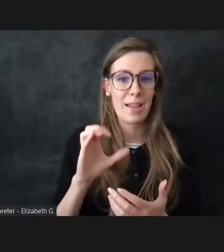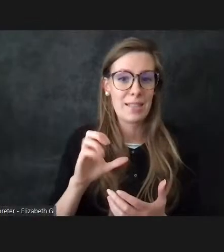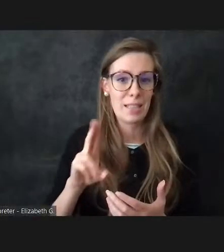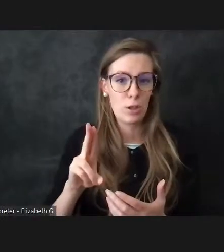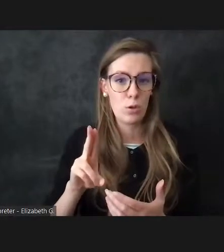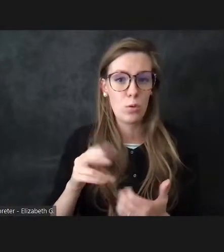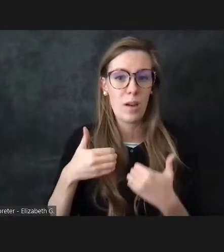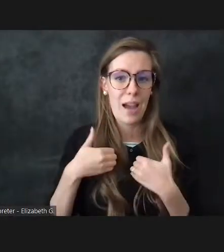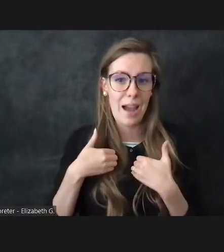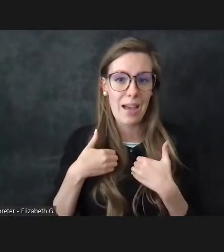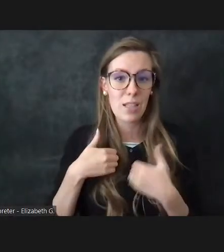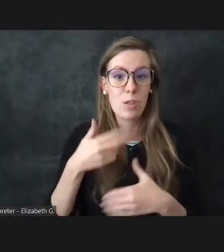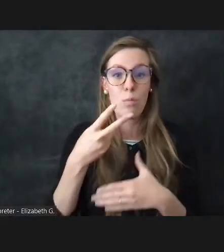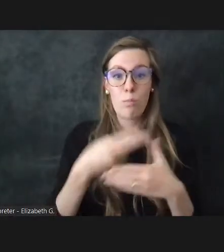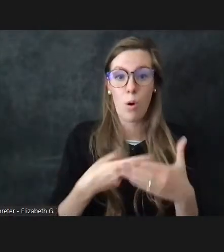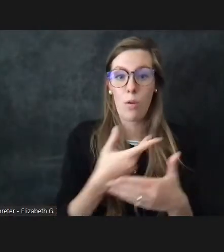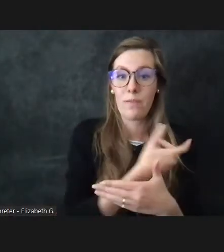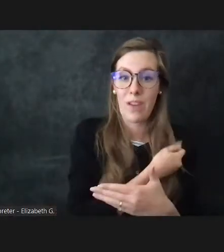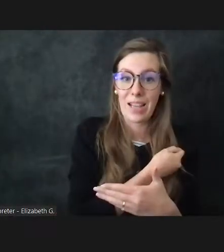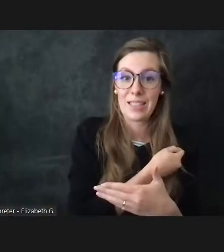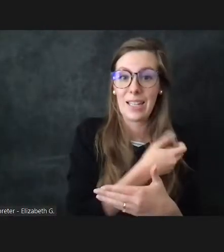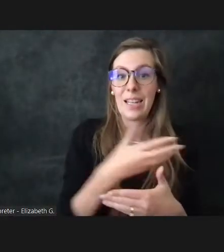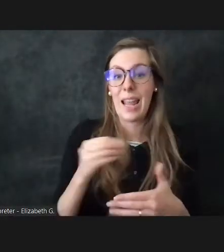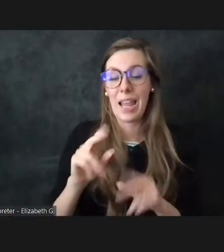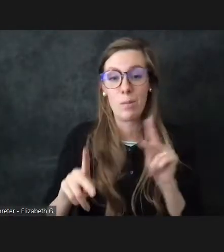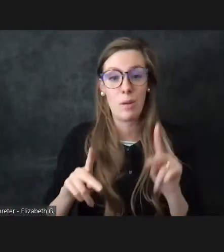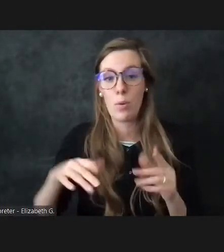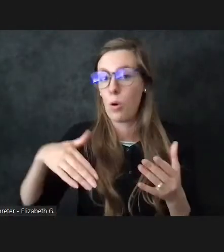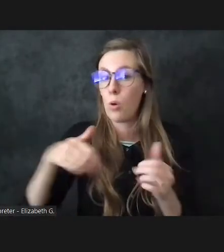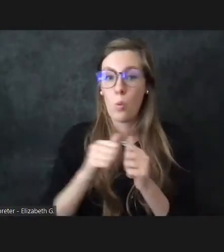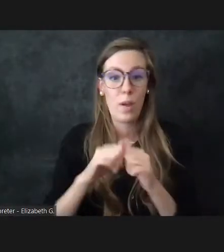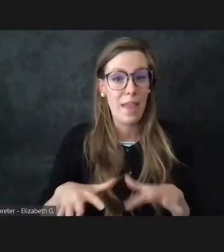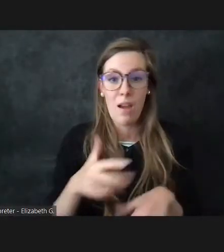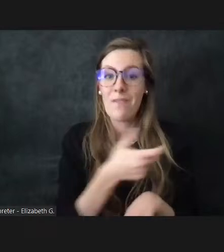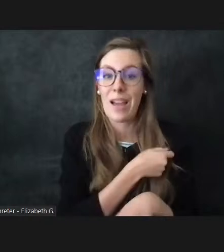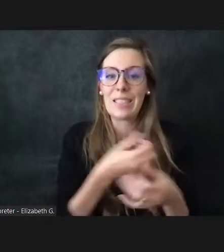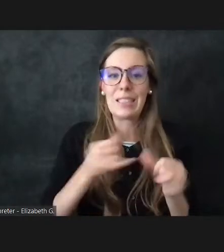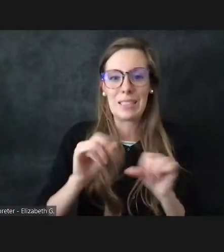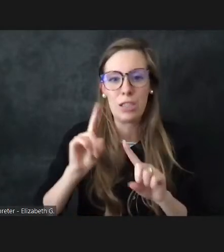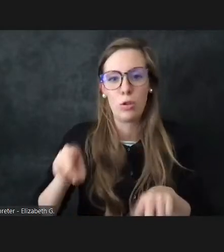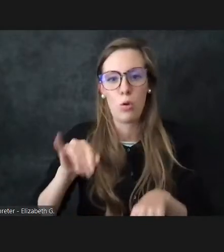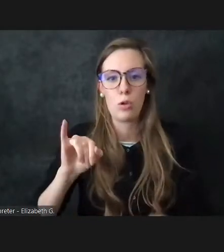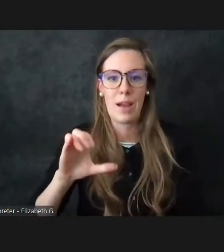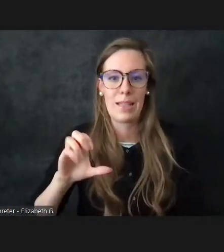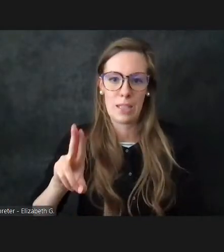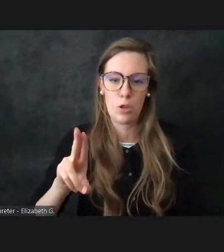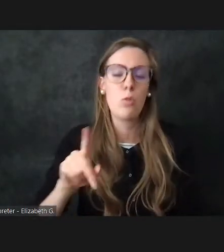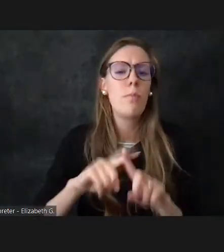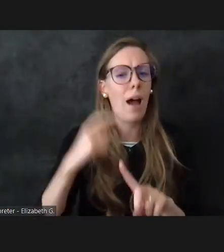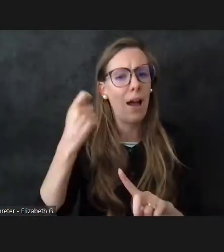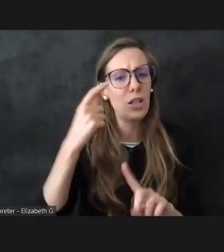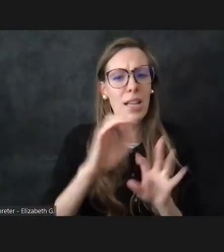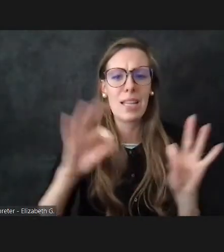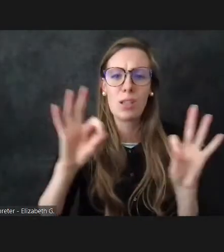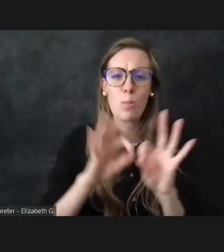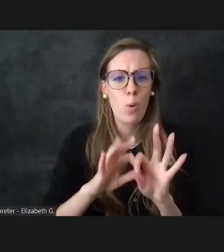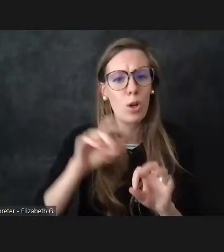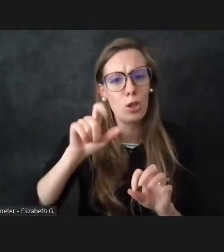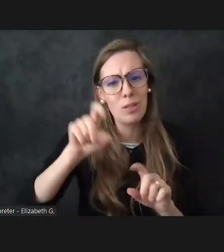So this also shows how important it is to get vaccinated also to be tested, especially for those who are not vaccinated.